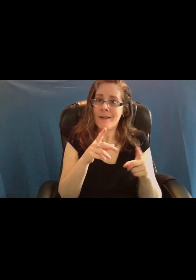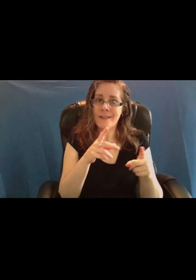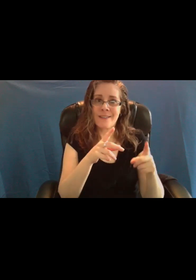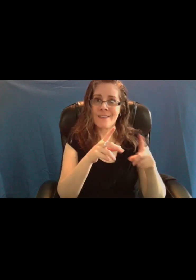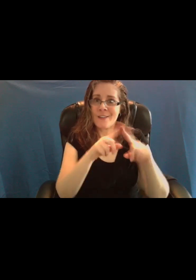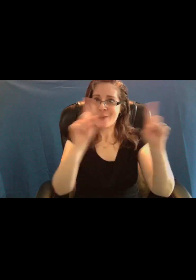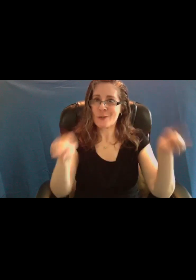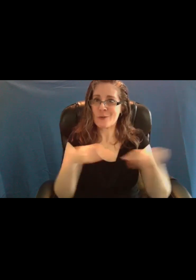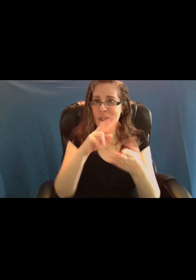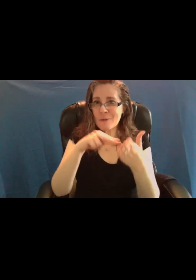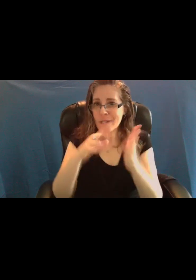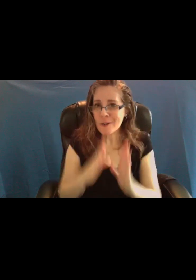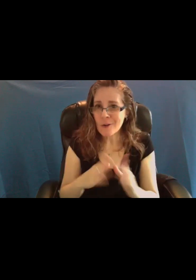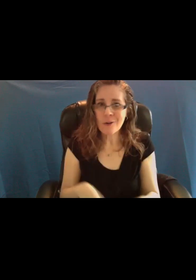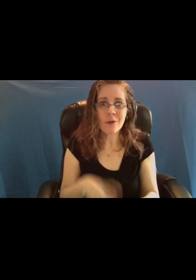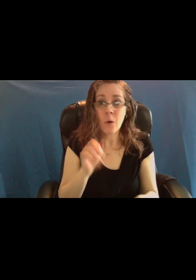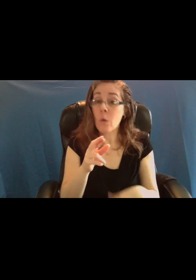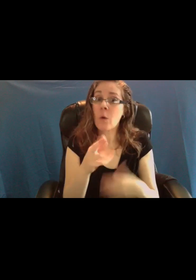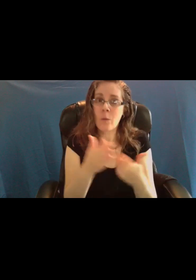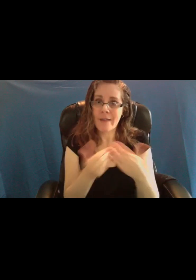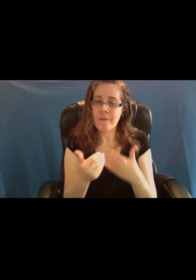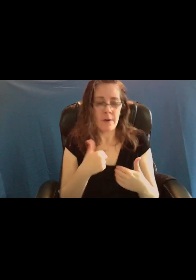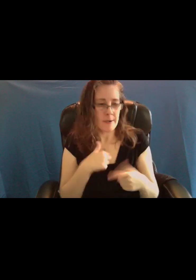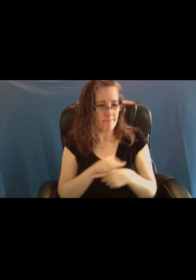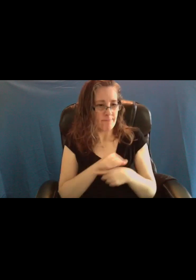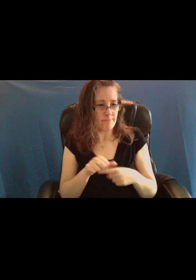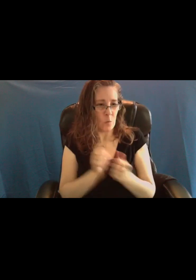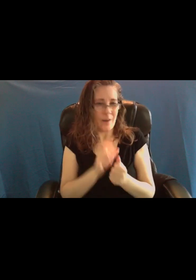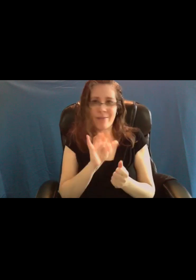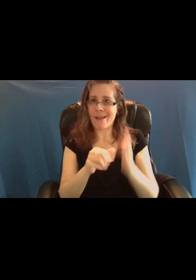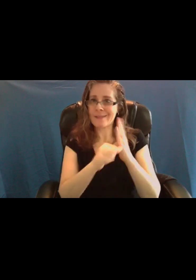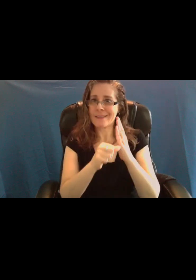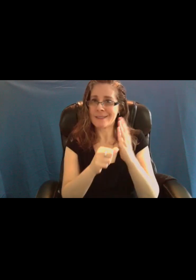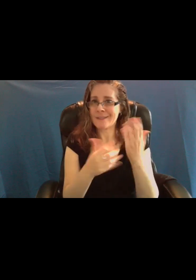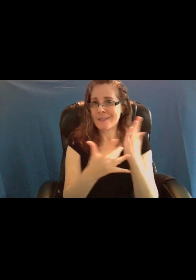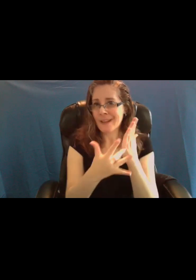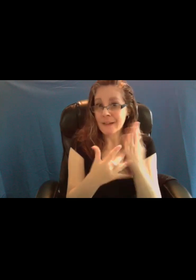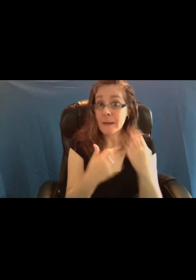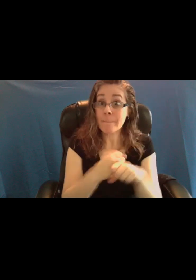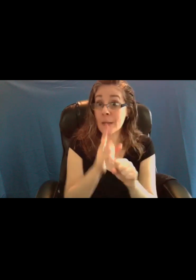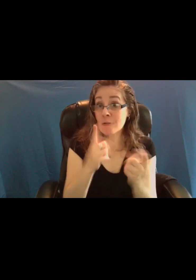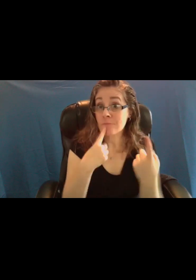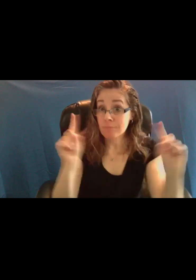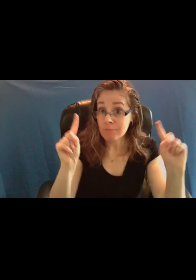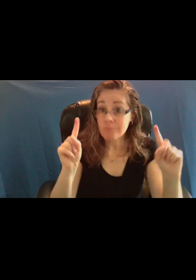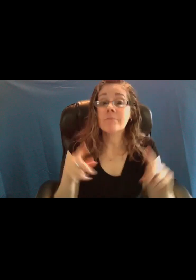sure all new content uploaded on the website is compatible with assistive technology. That piece is, you know, about looking